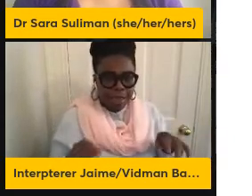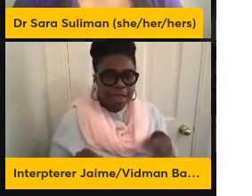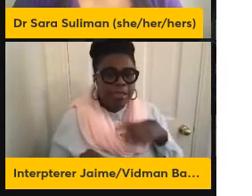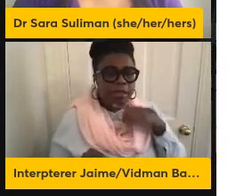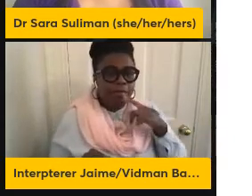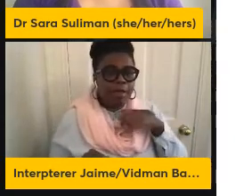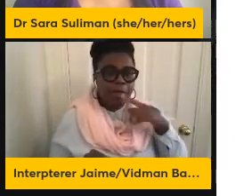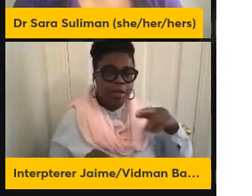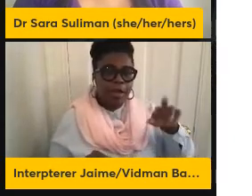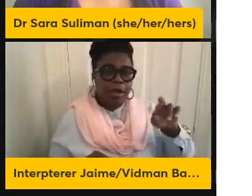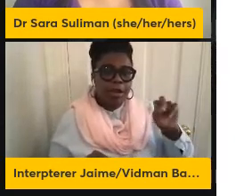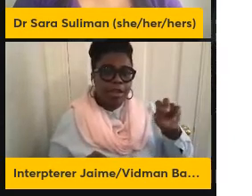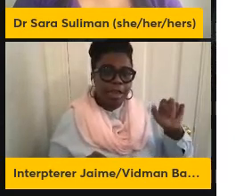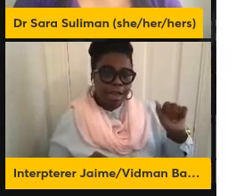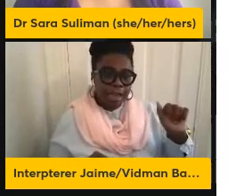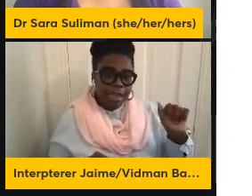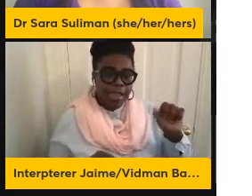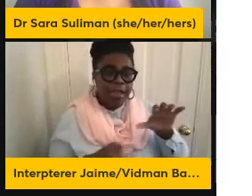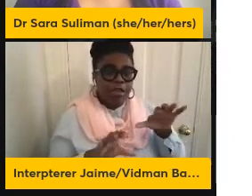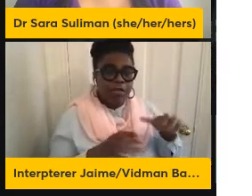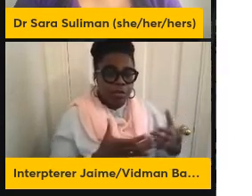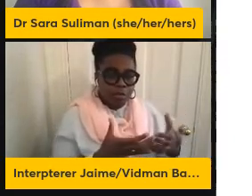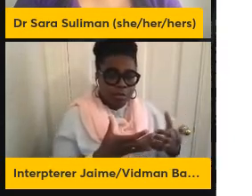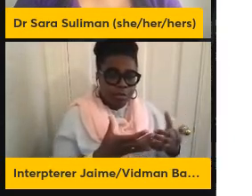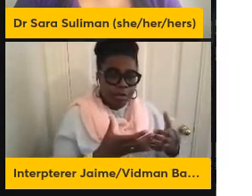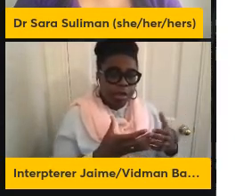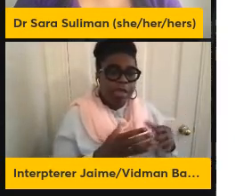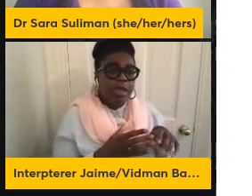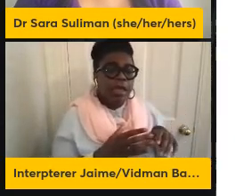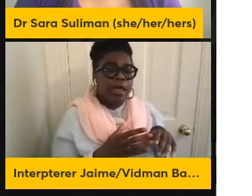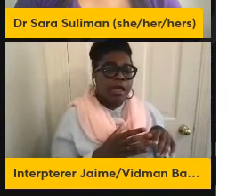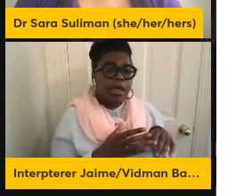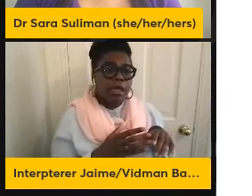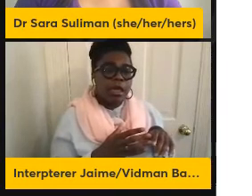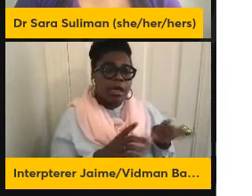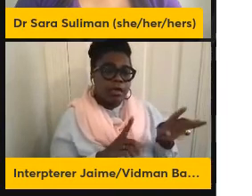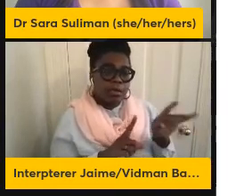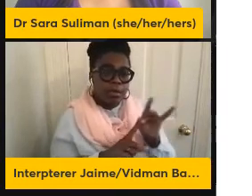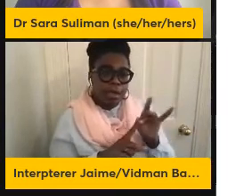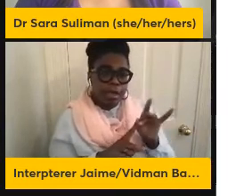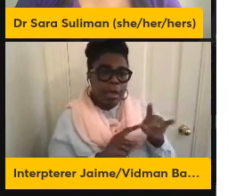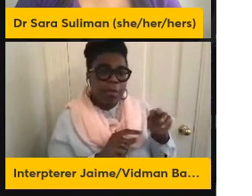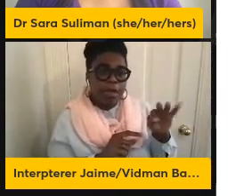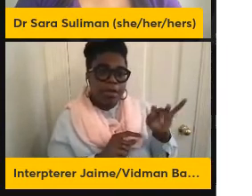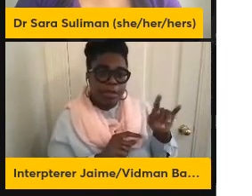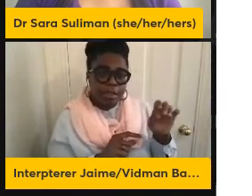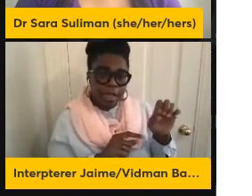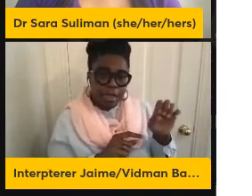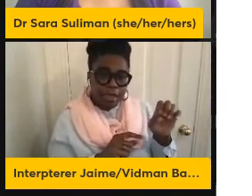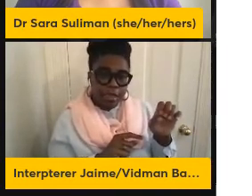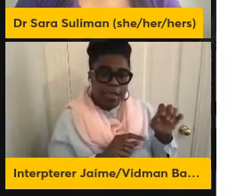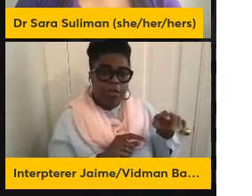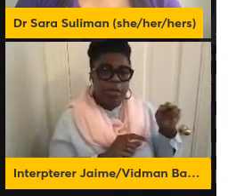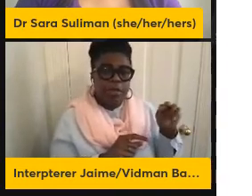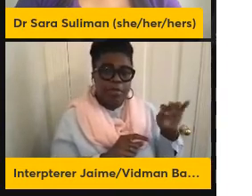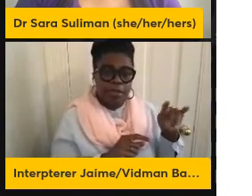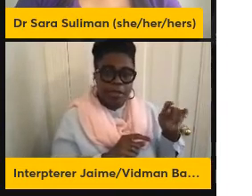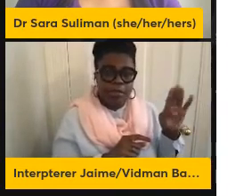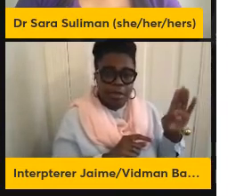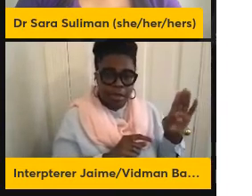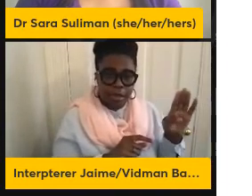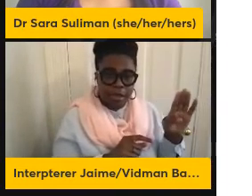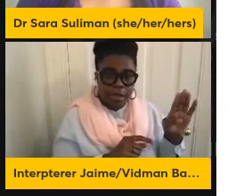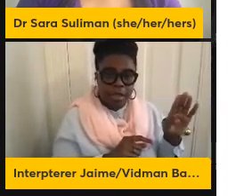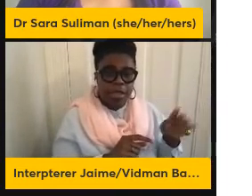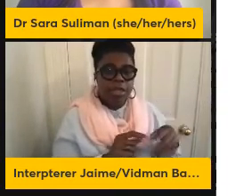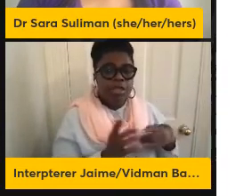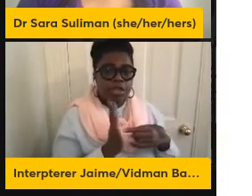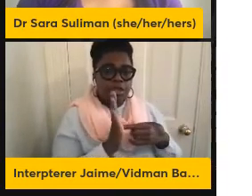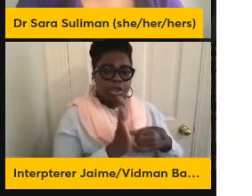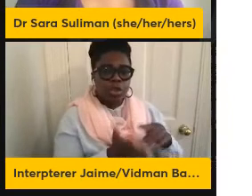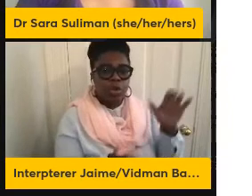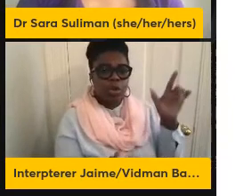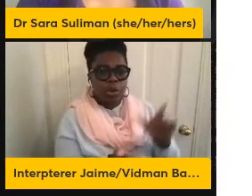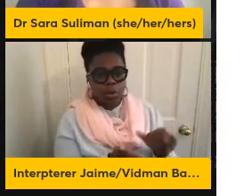set, I found that acute infection of monocyte derived disease with MTB resulted in lower expression of FH. So this is an